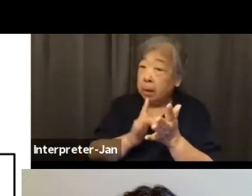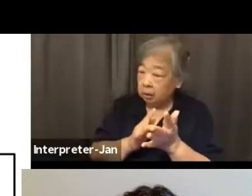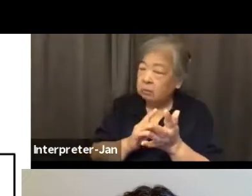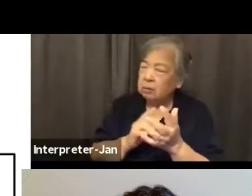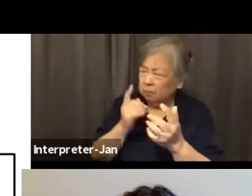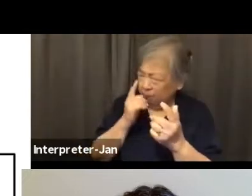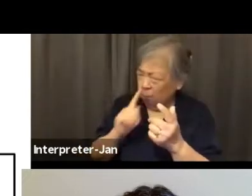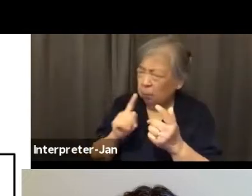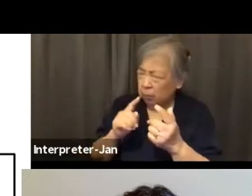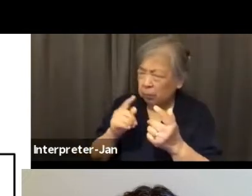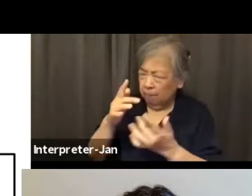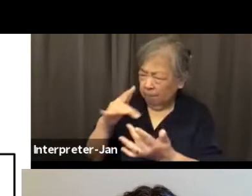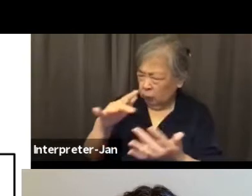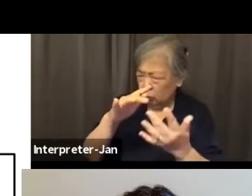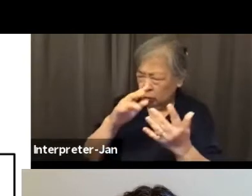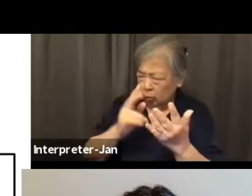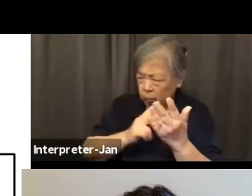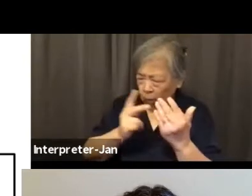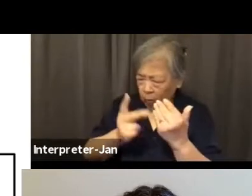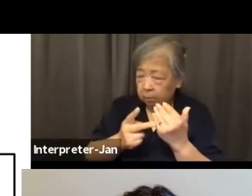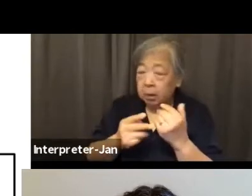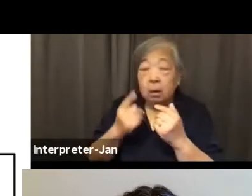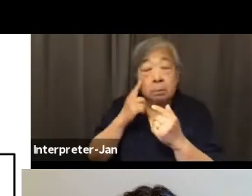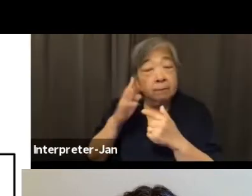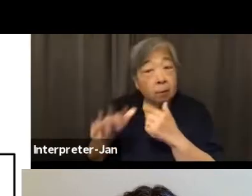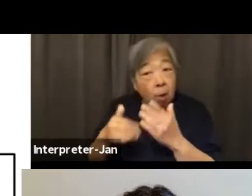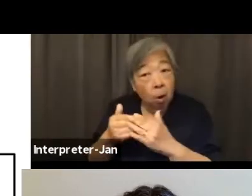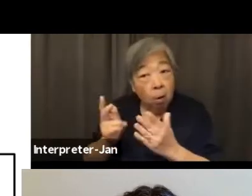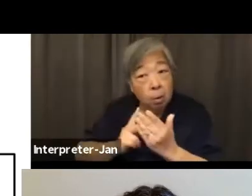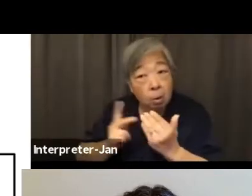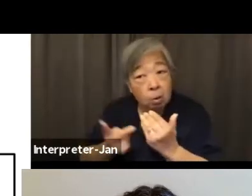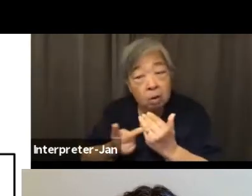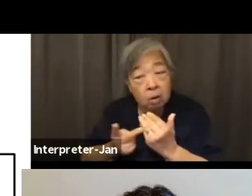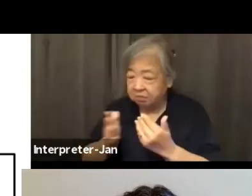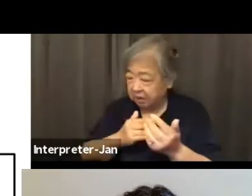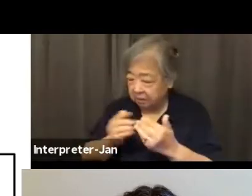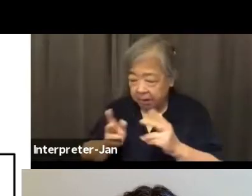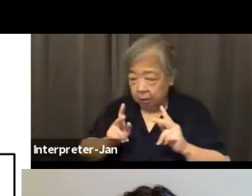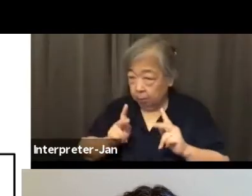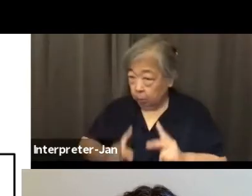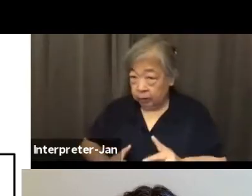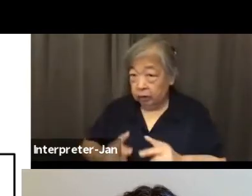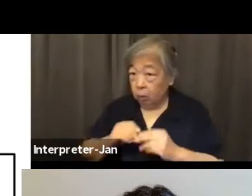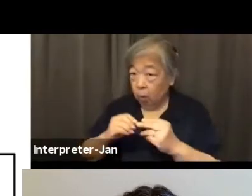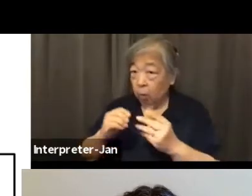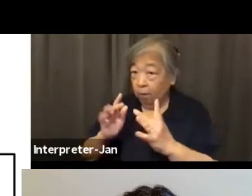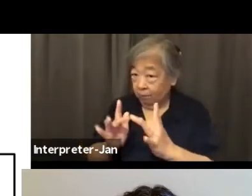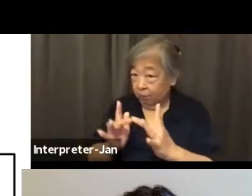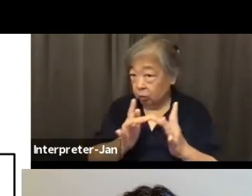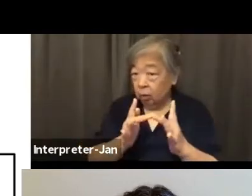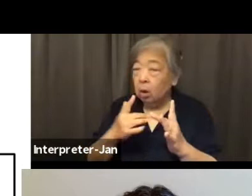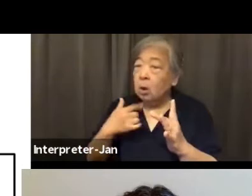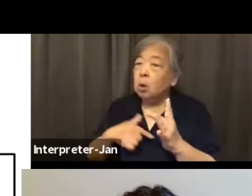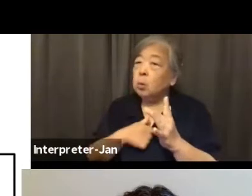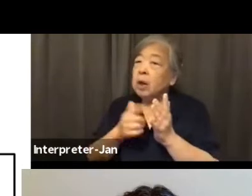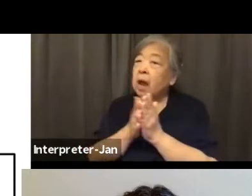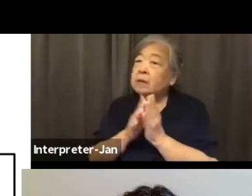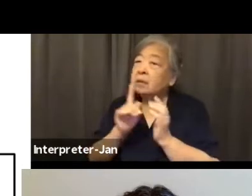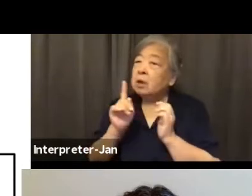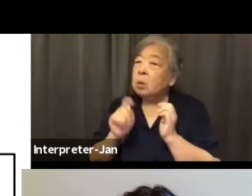However for all programs in person or virtual, we do ask a question about students to self